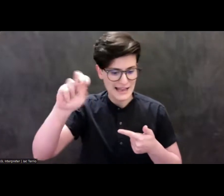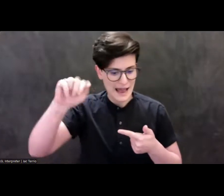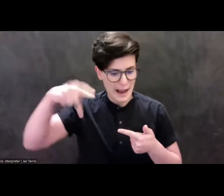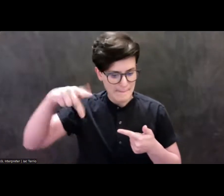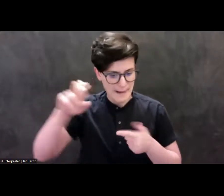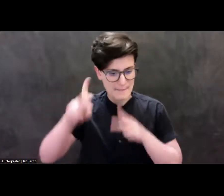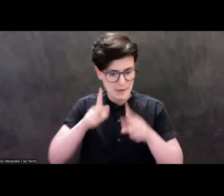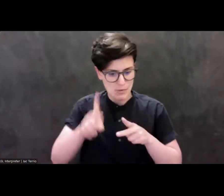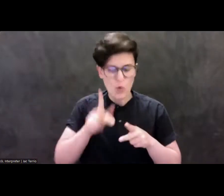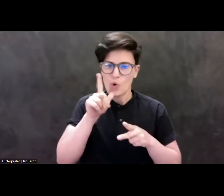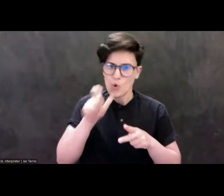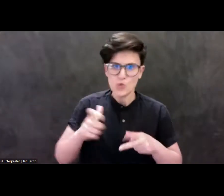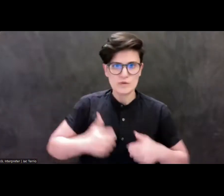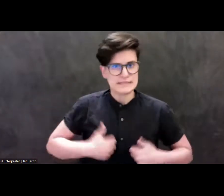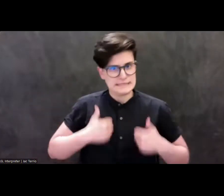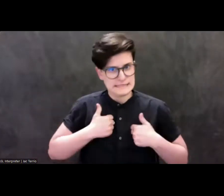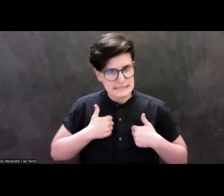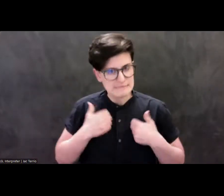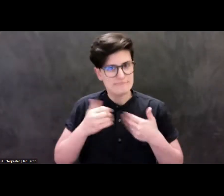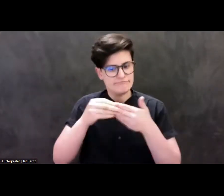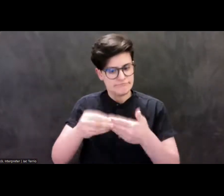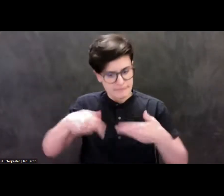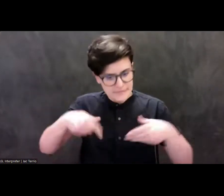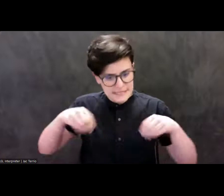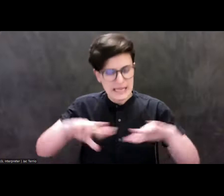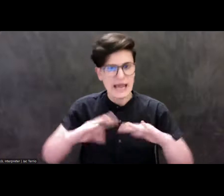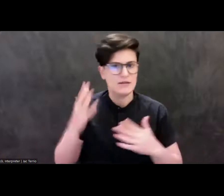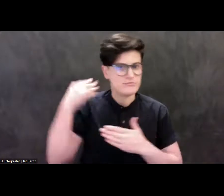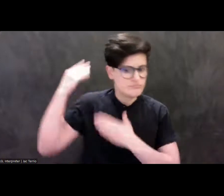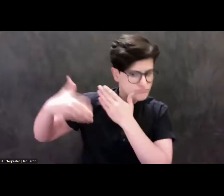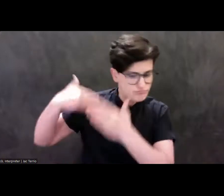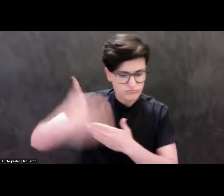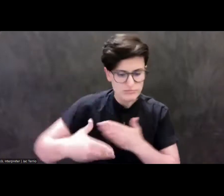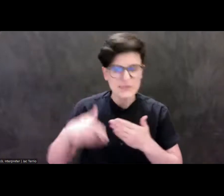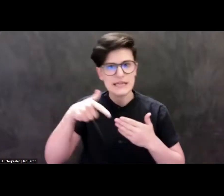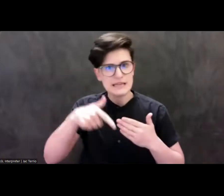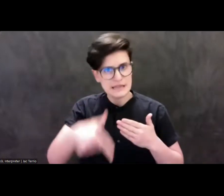We thank them for their strength and resilience in protecting this land and aspired to uphold